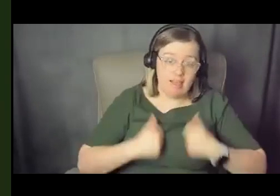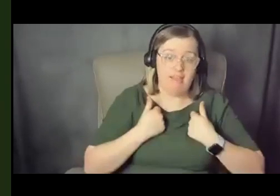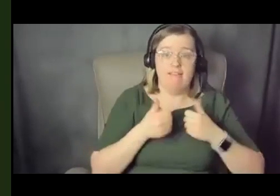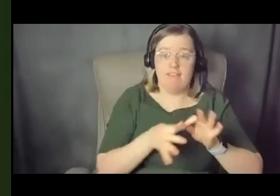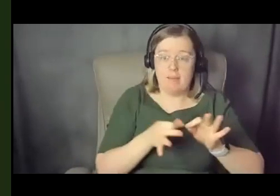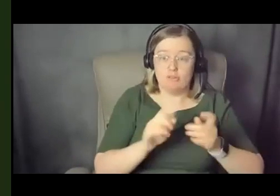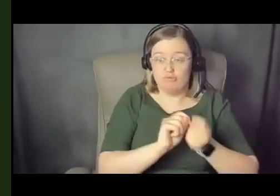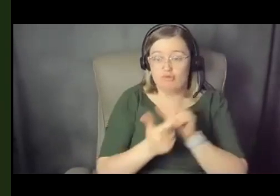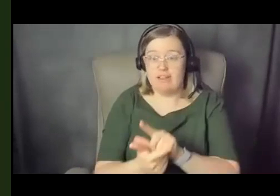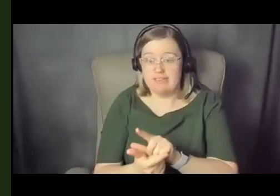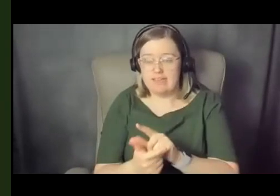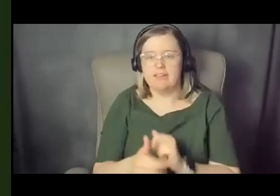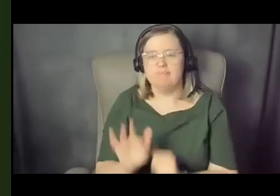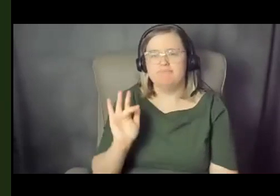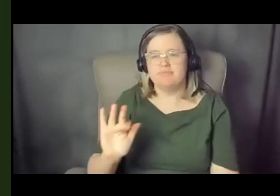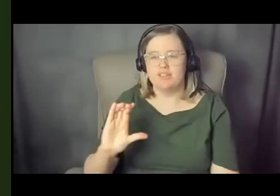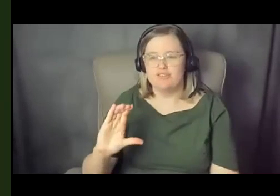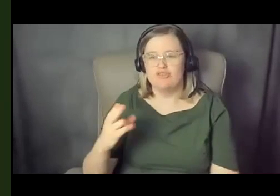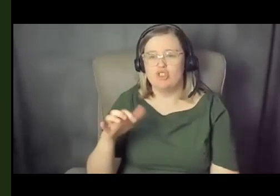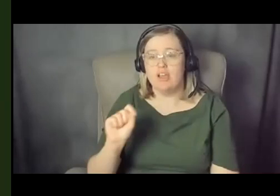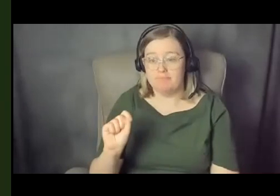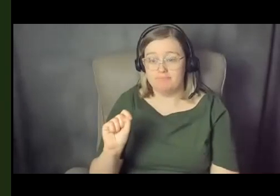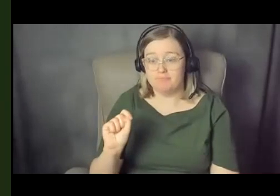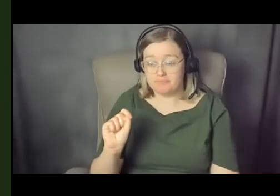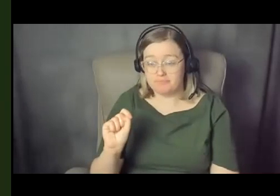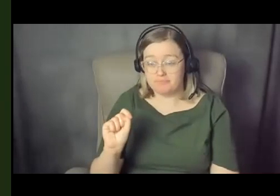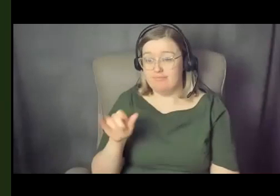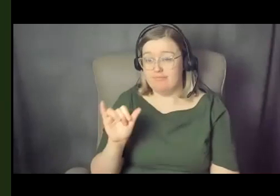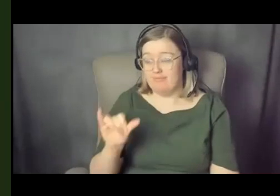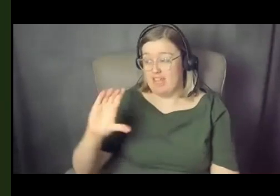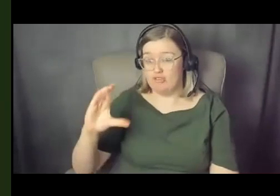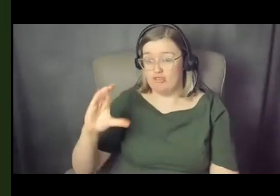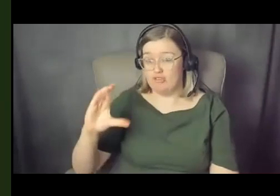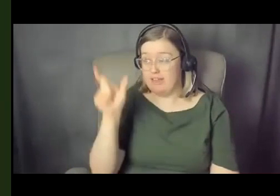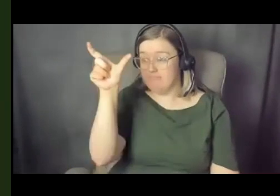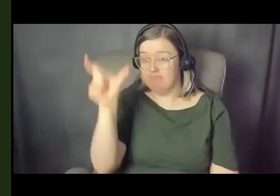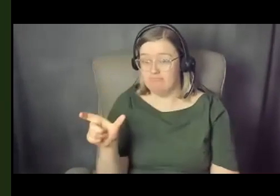chat box, and in the chat window you'll see a link, just click on